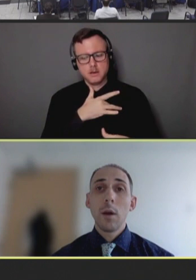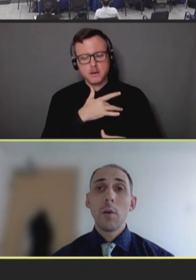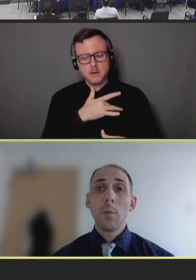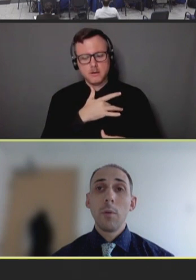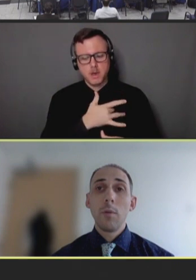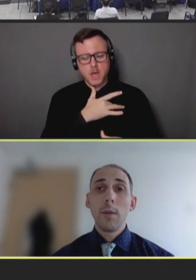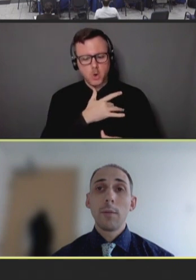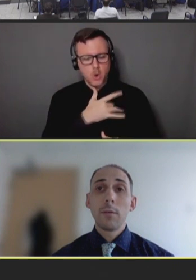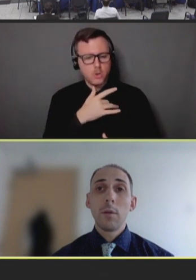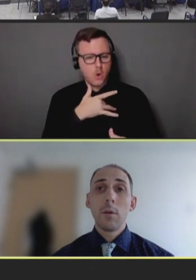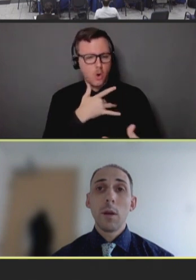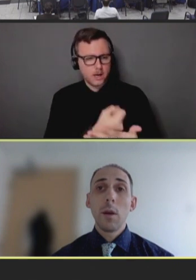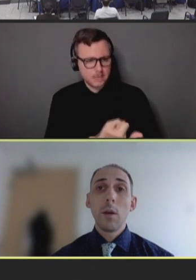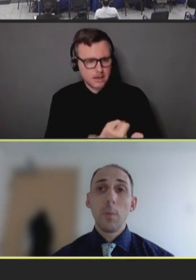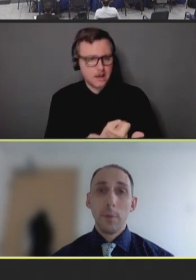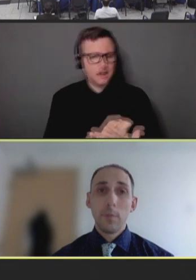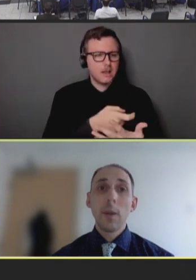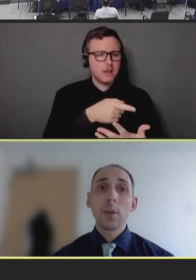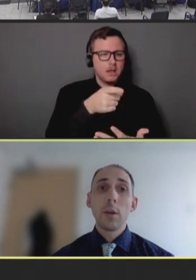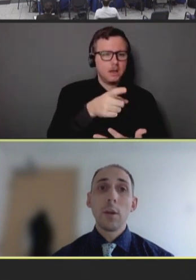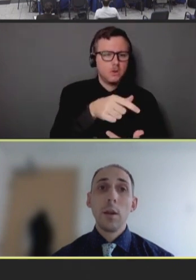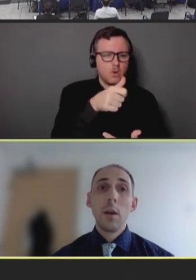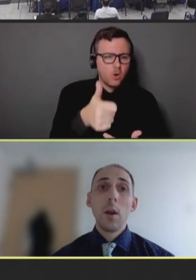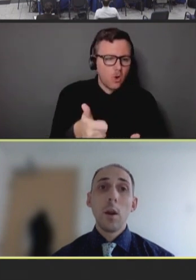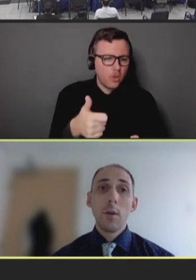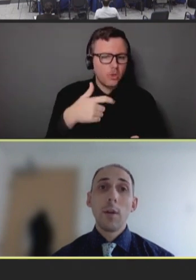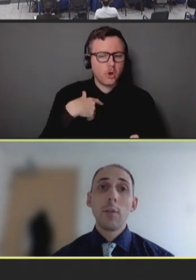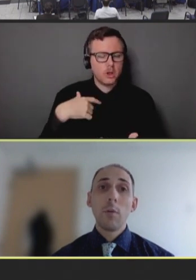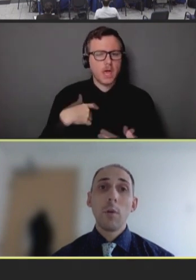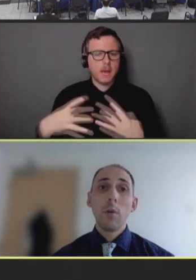herpes infection; arthritis or arthropathy; and pneumonia.